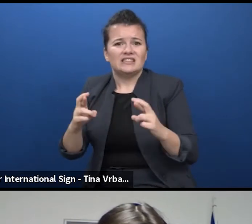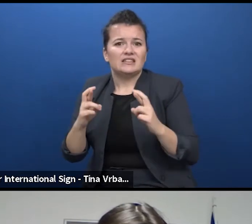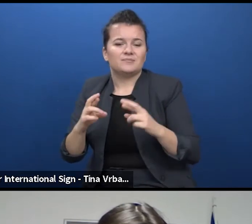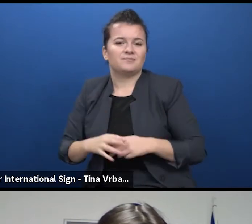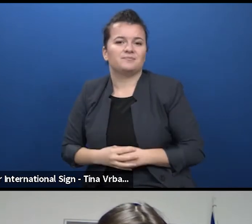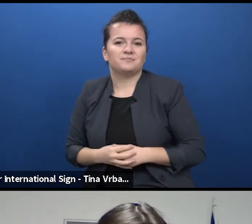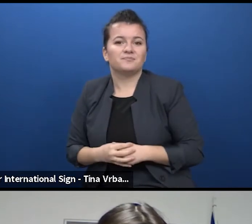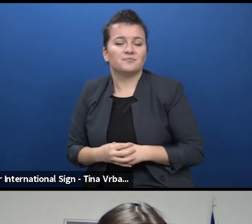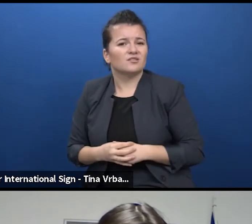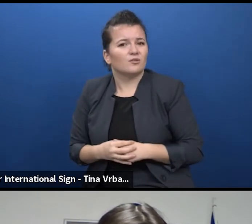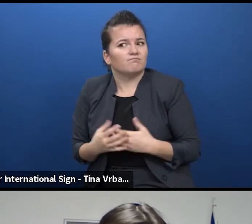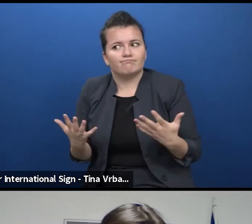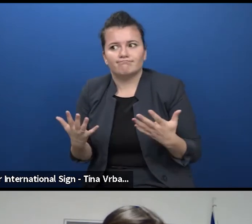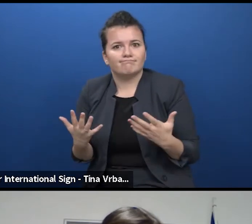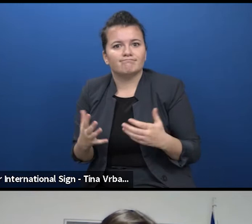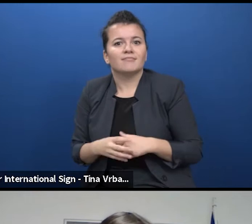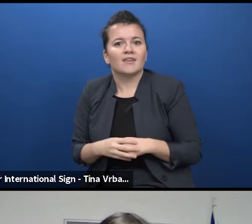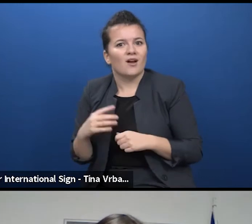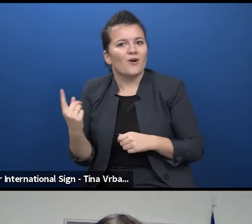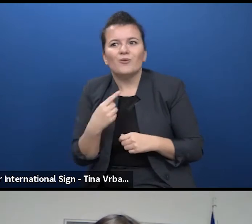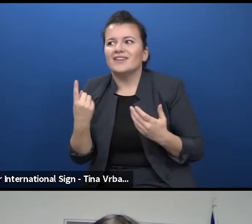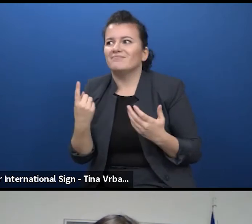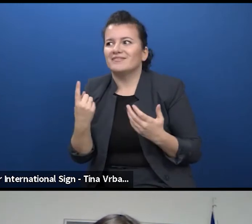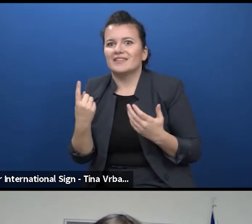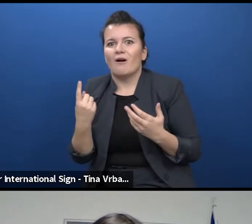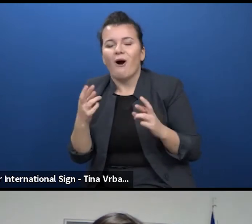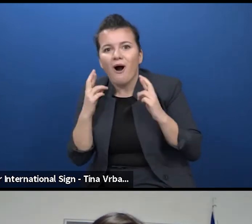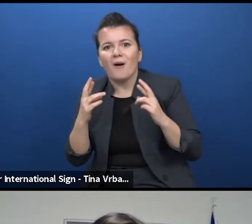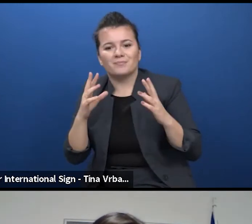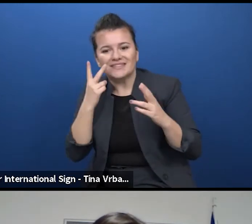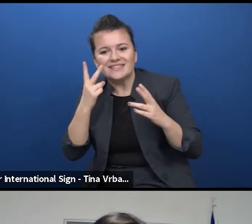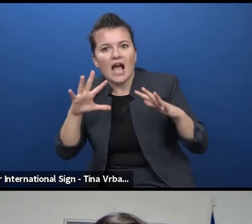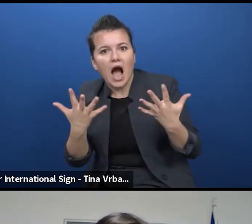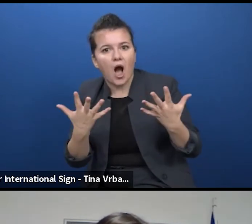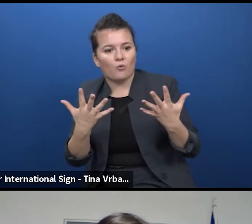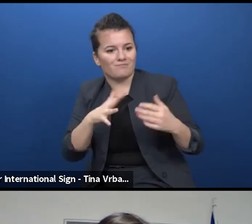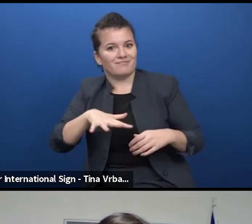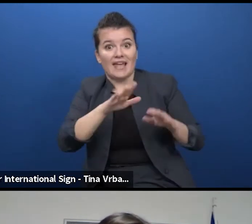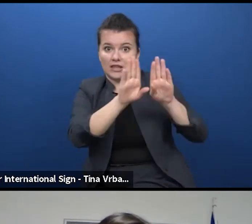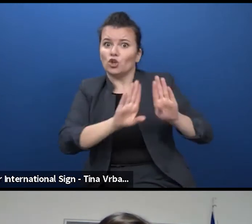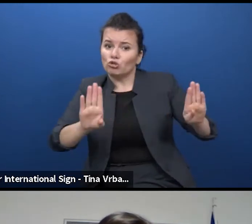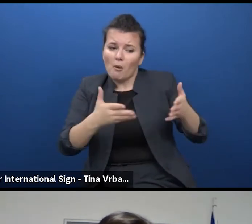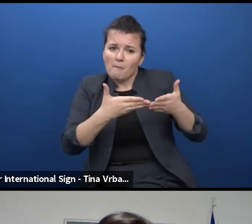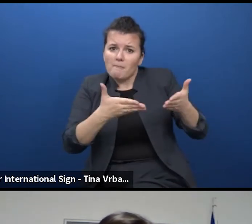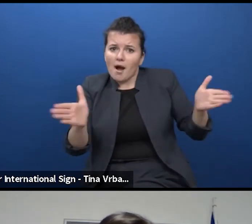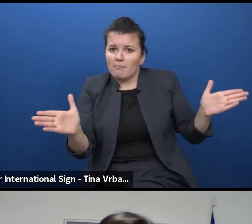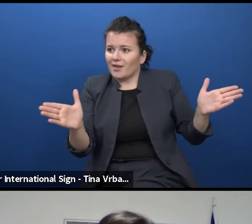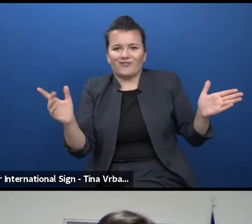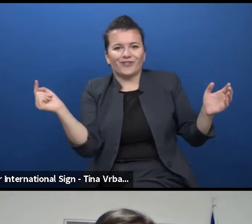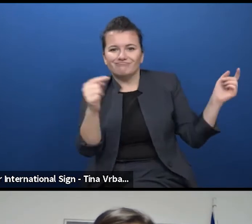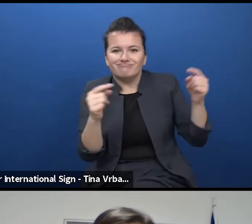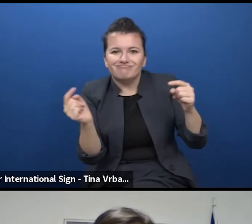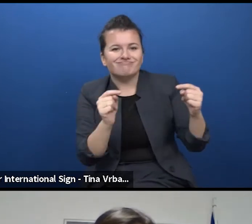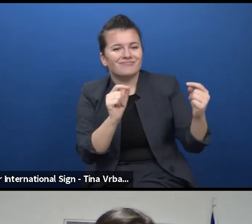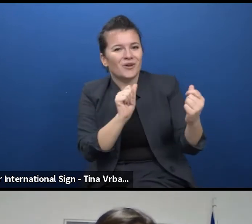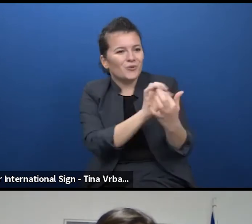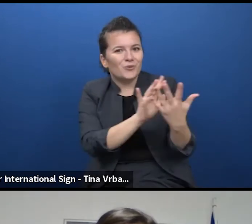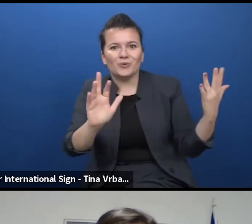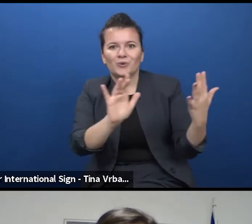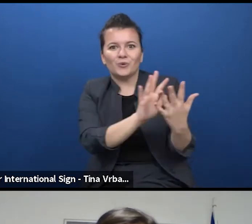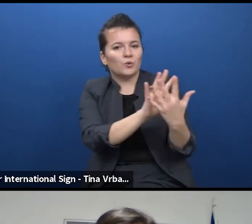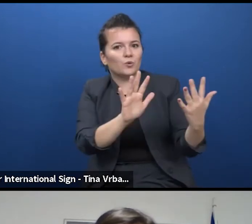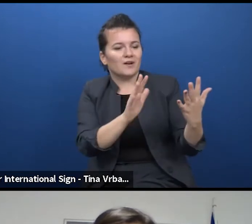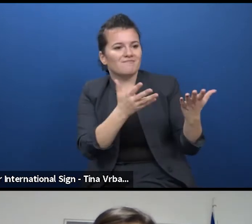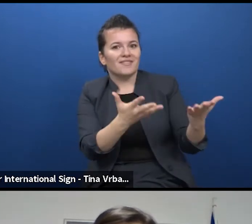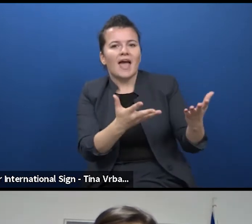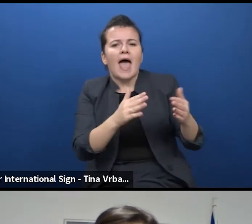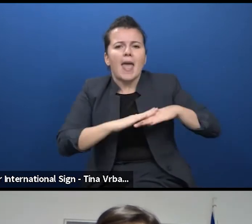what and how theatre as a public space, as a vector of direct transmission of emotion and ideas